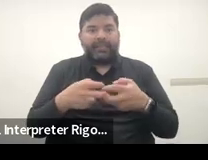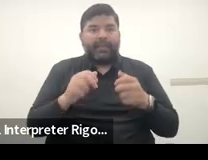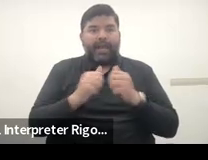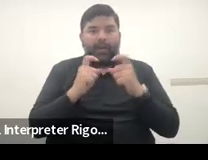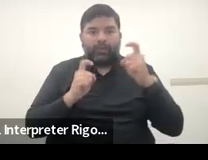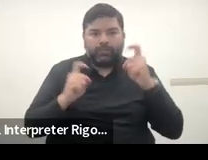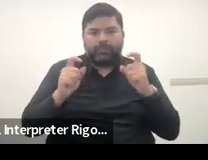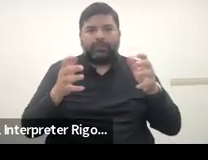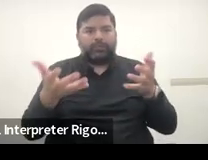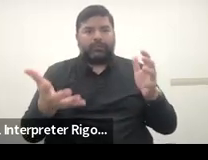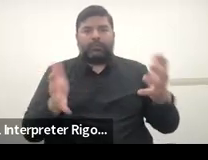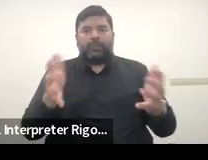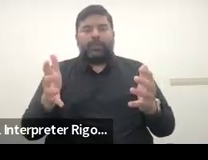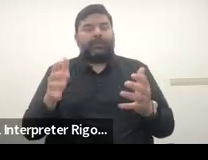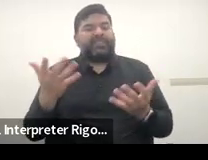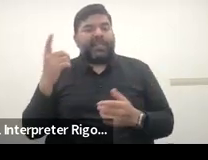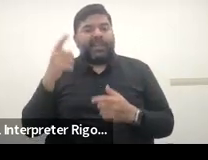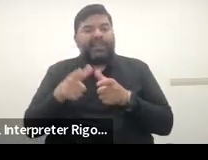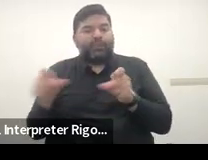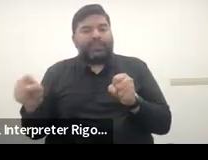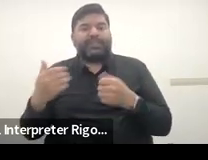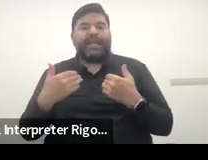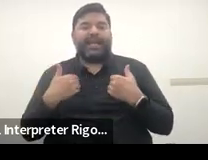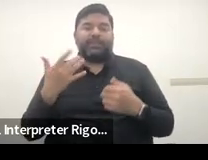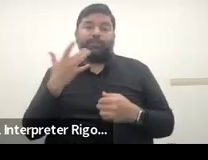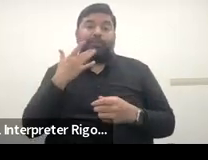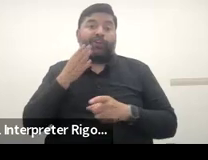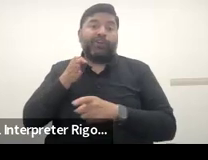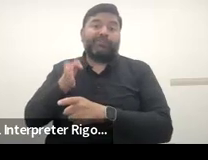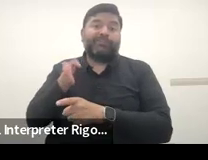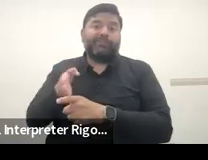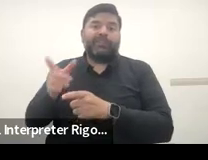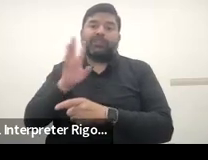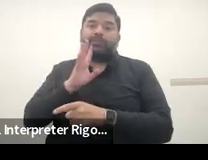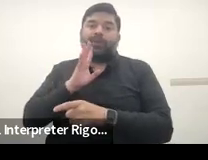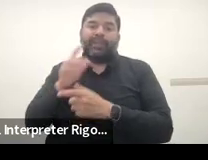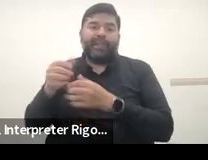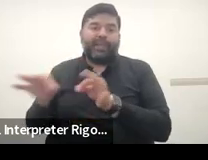linguistics has preferred spoken language for decades. If the same amount of effort had